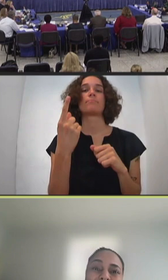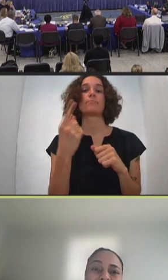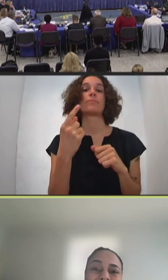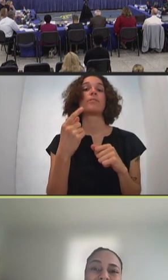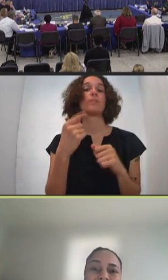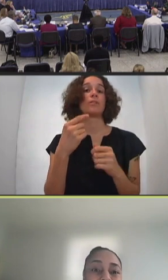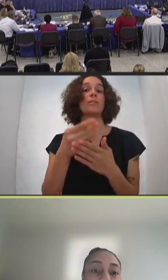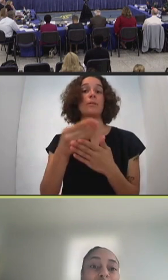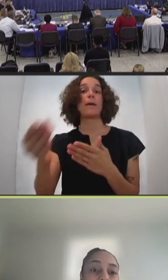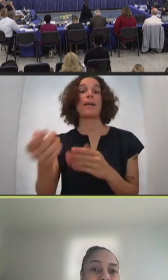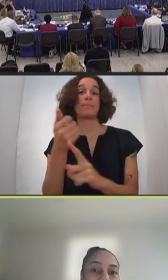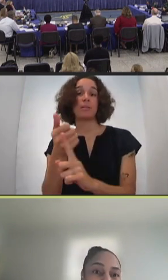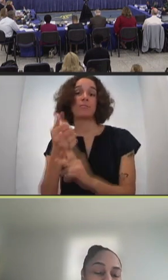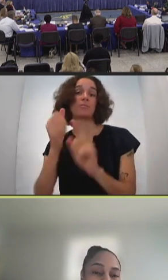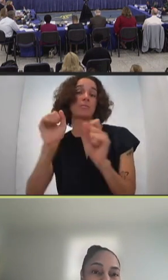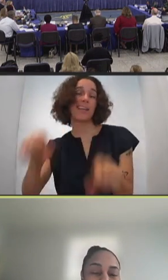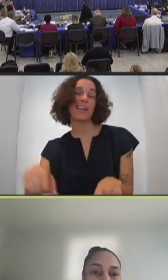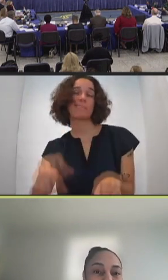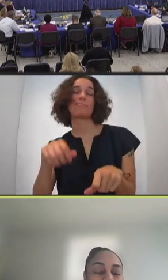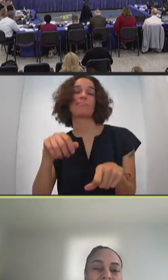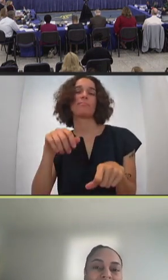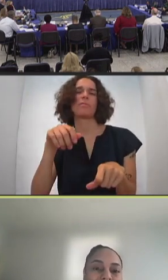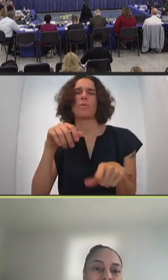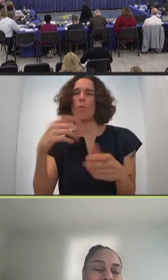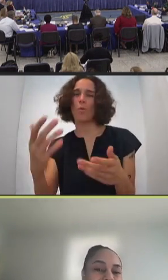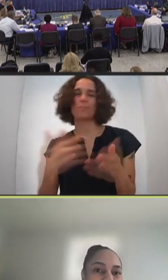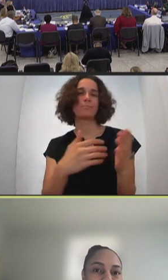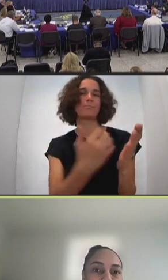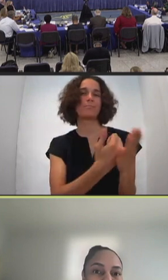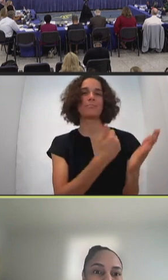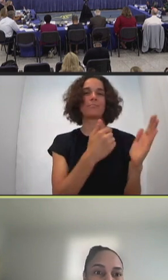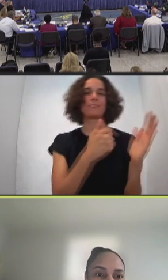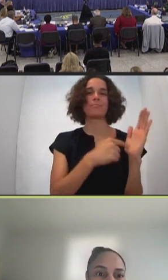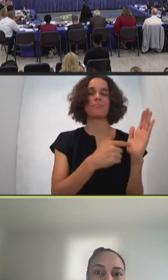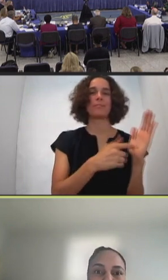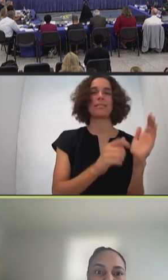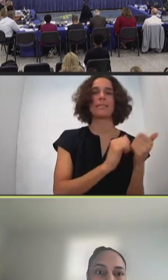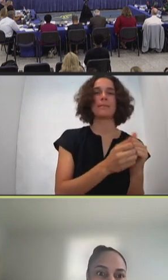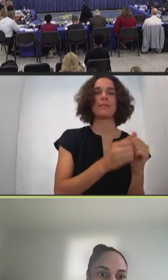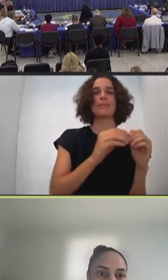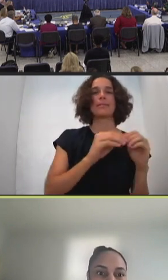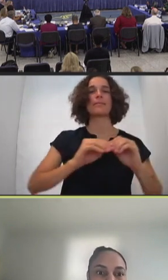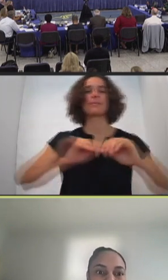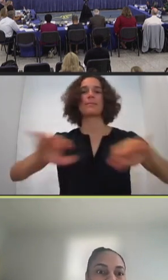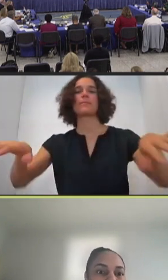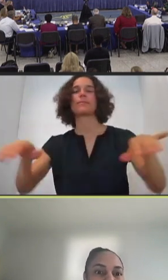can just leverage this this campaign and spread this message broadly with their communities.